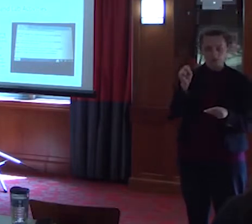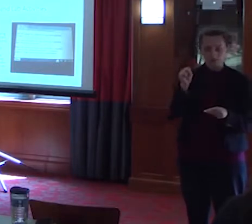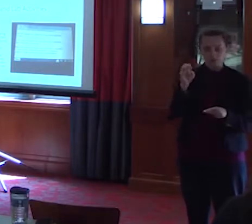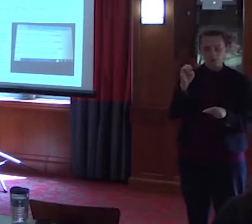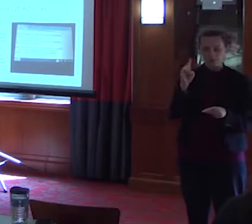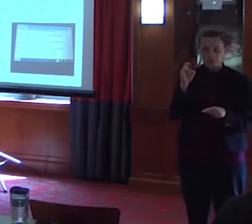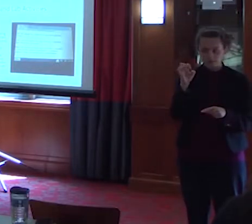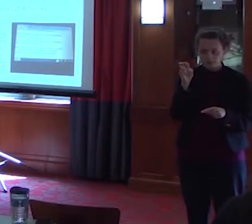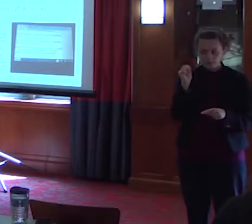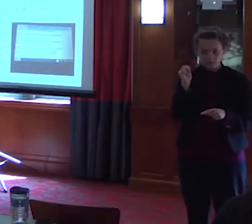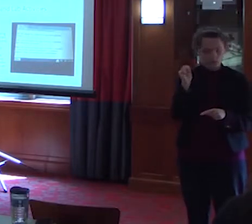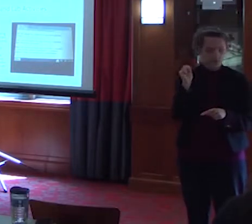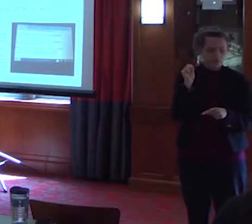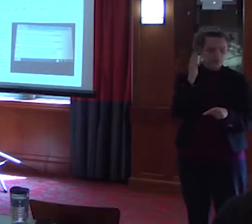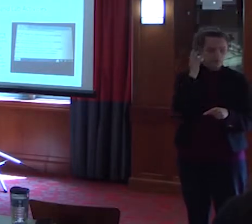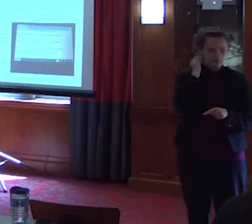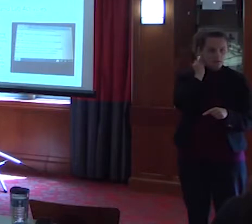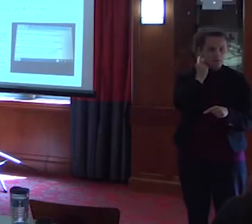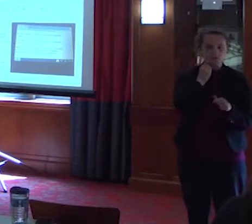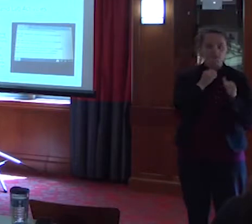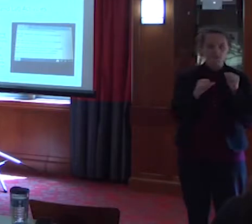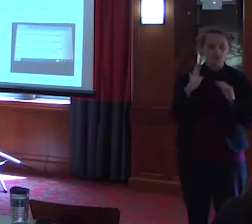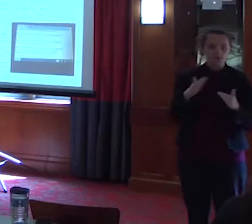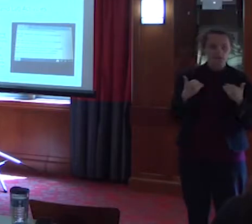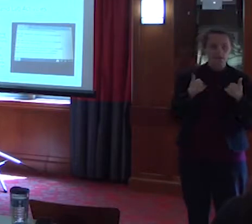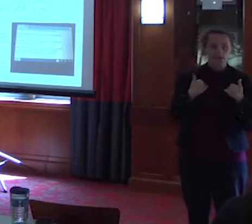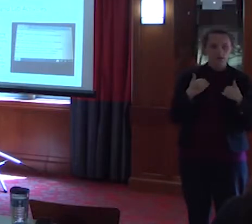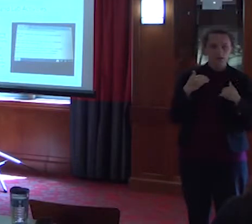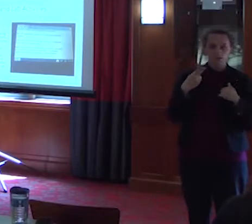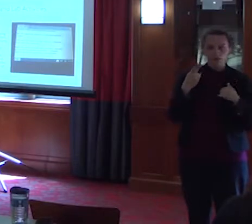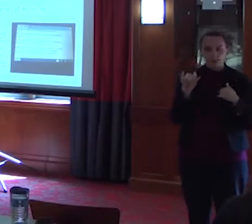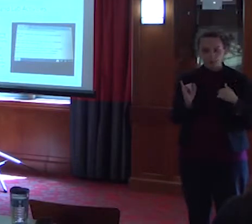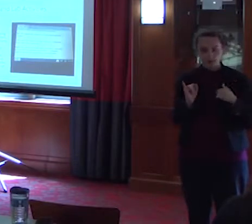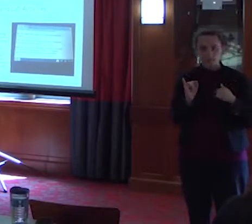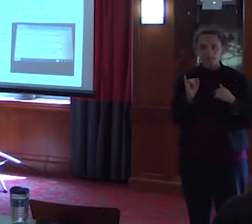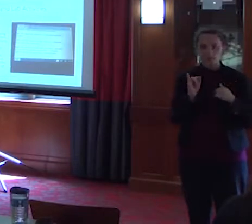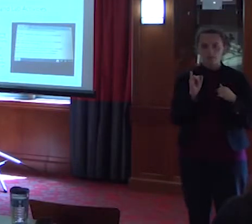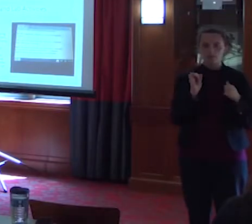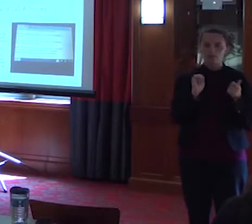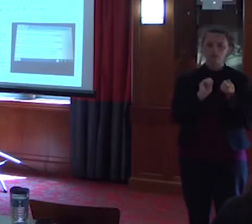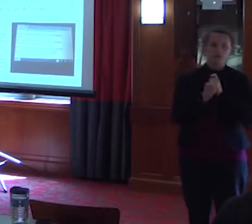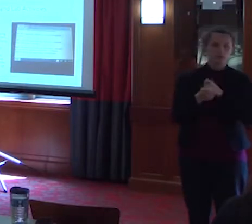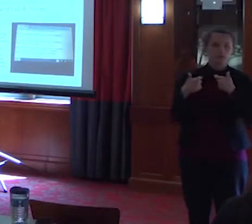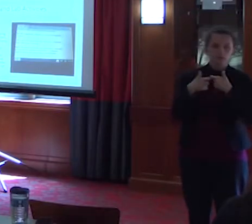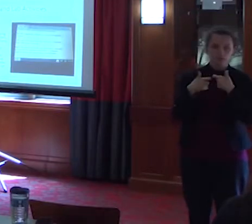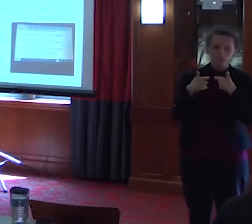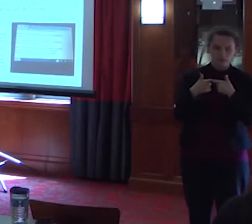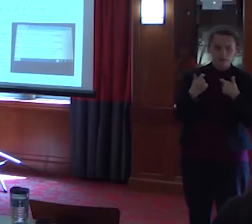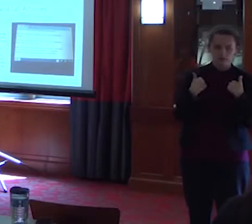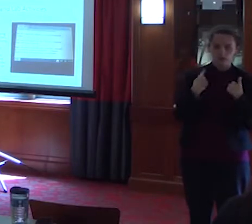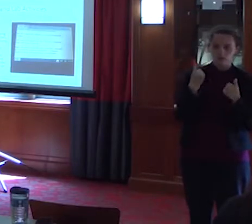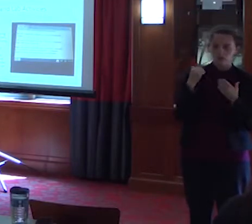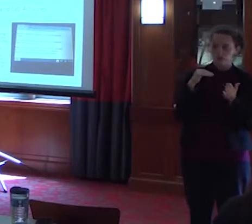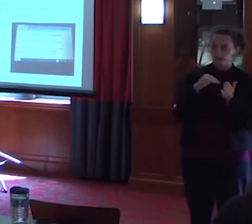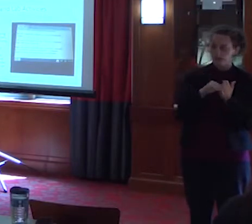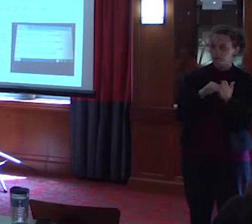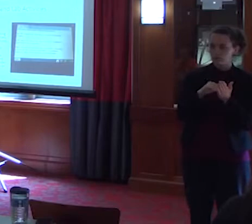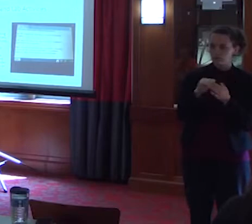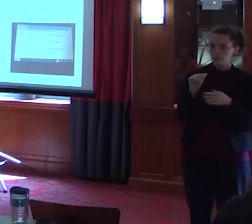for every single element on the periodic table and can easily hit escape, go back and forth and learn more about that.